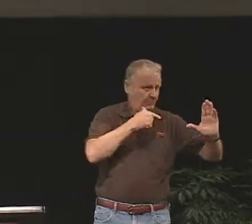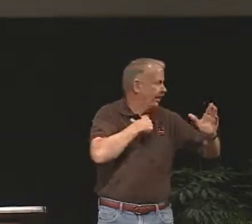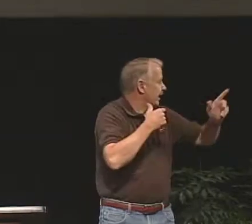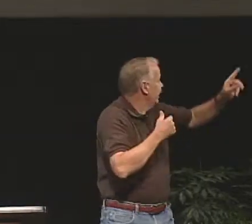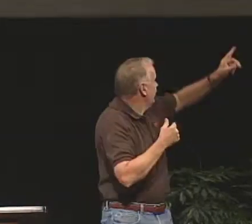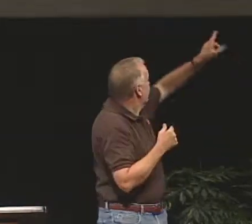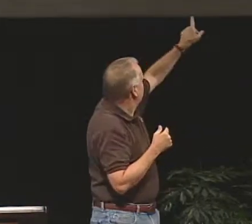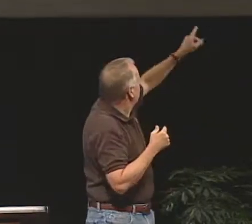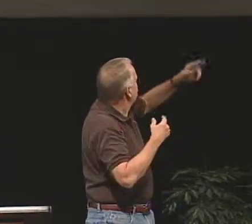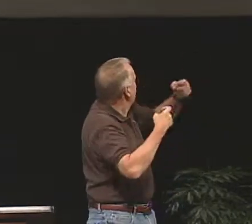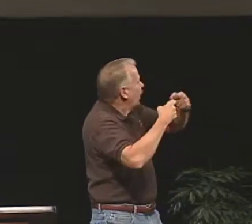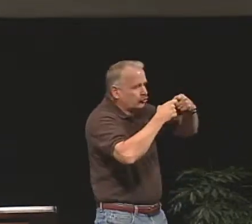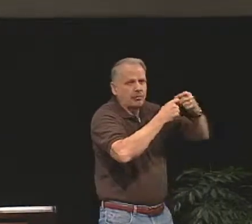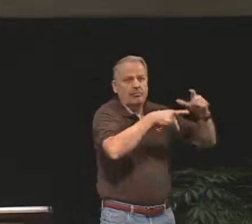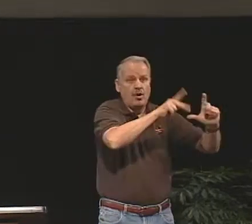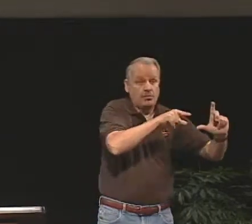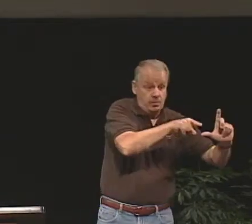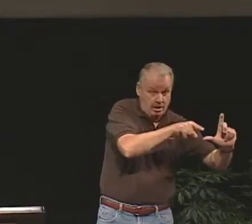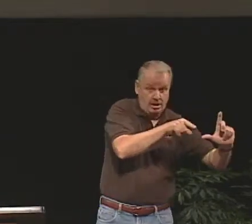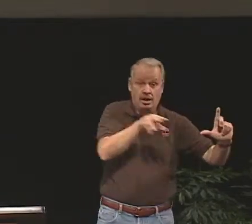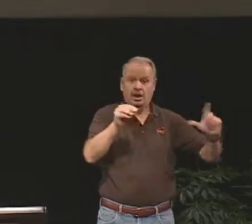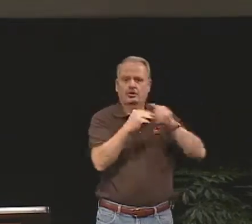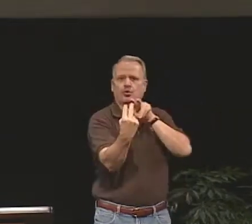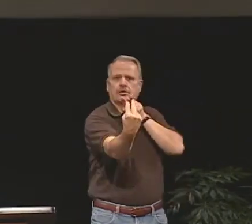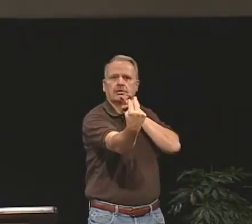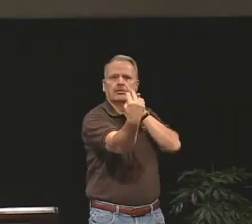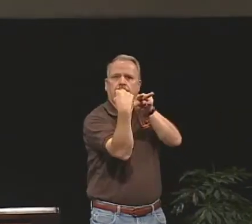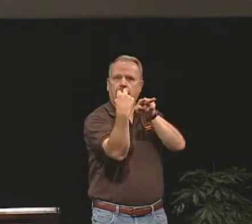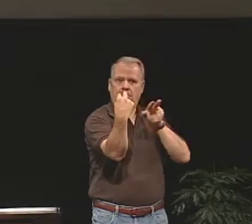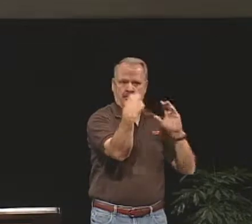And, again, the idea is to have this one central location